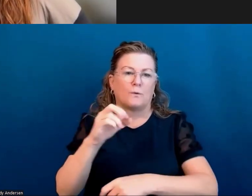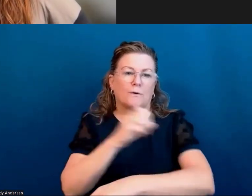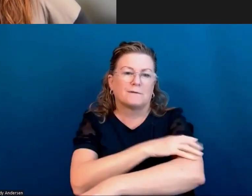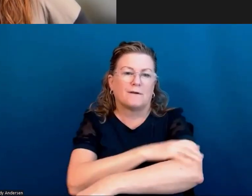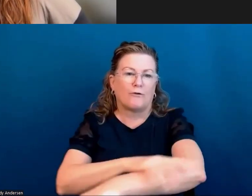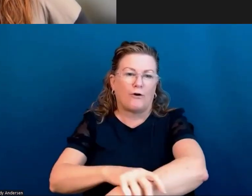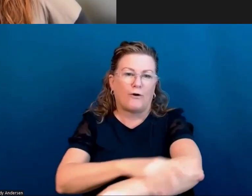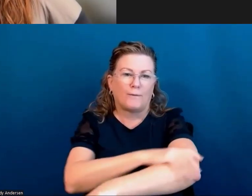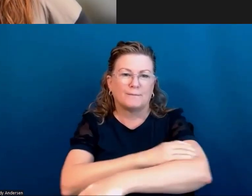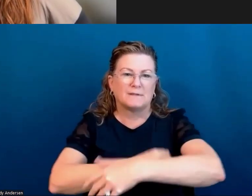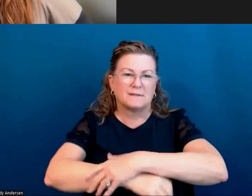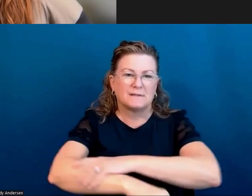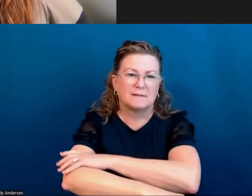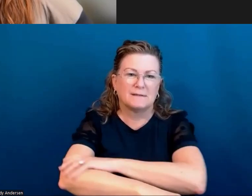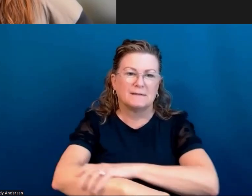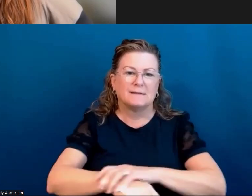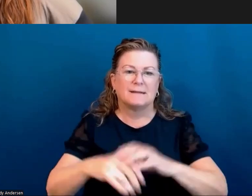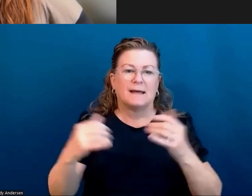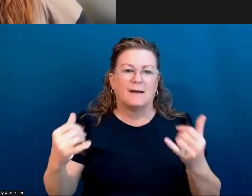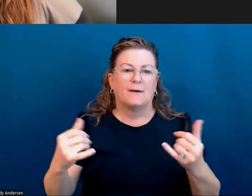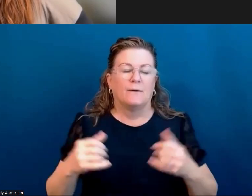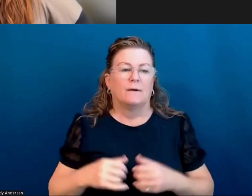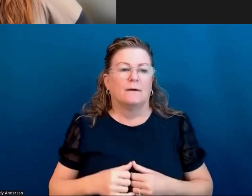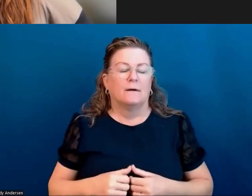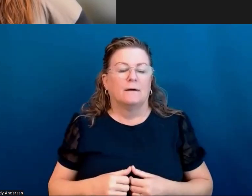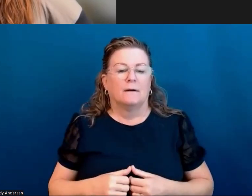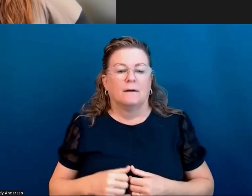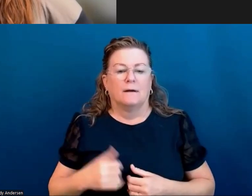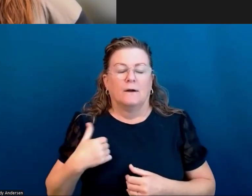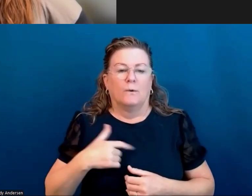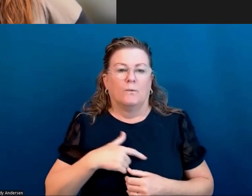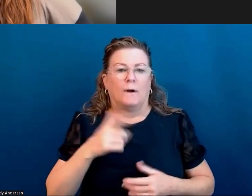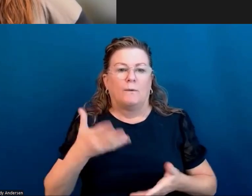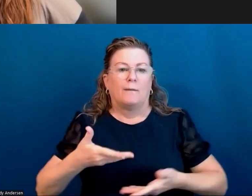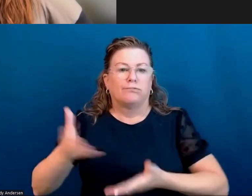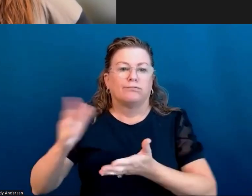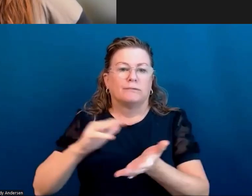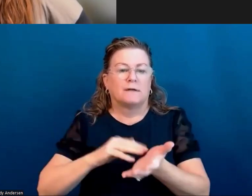now, and we're gonna take her to the doctor next week, but it's